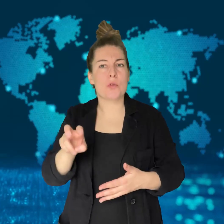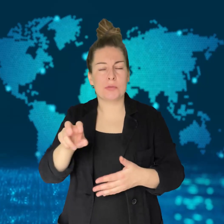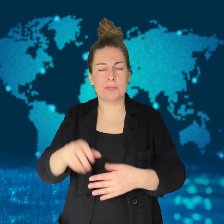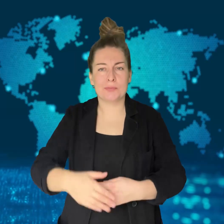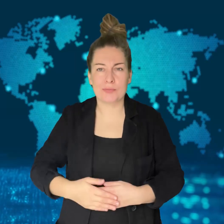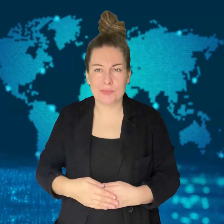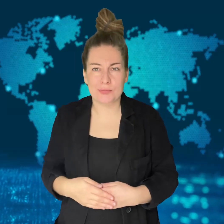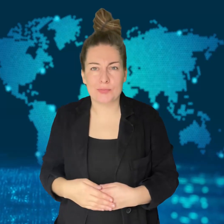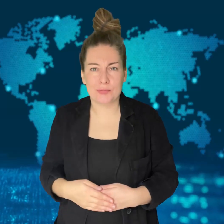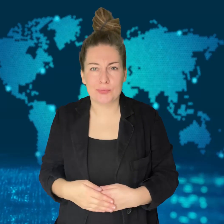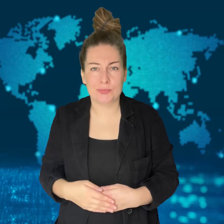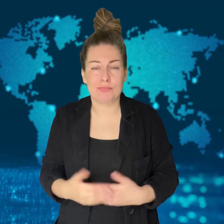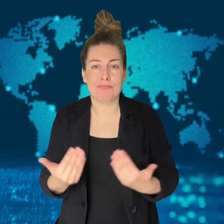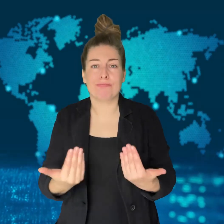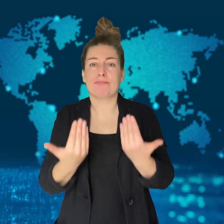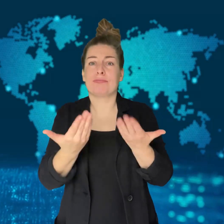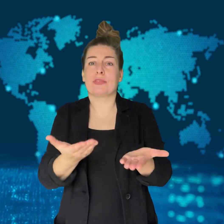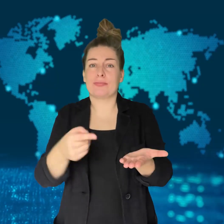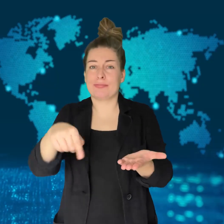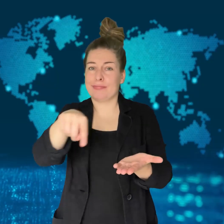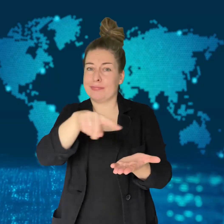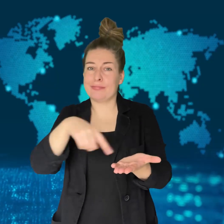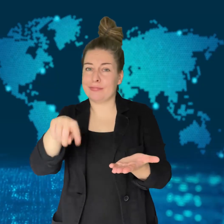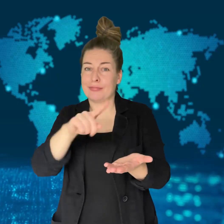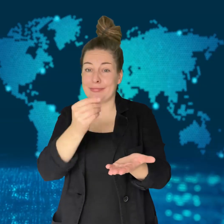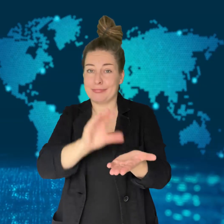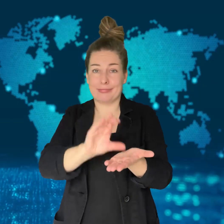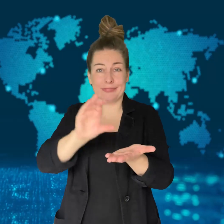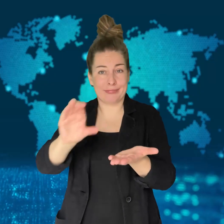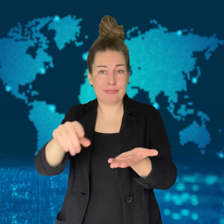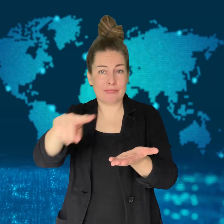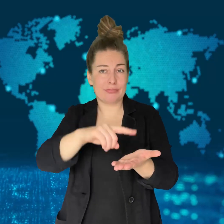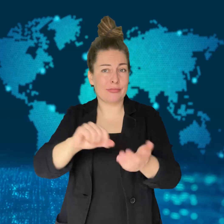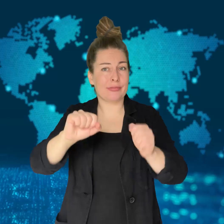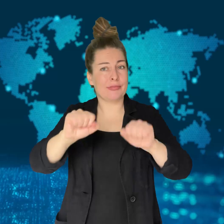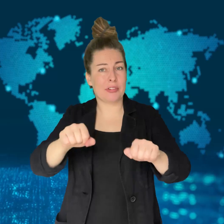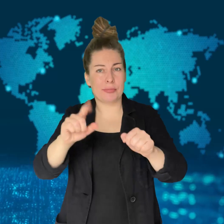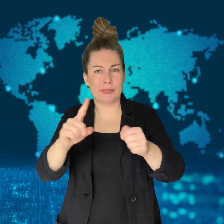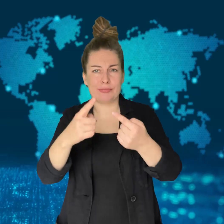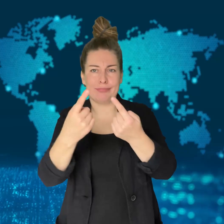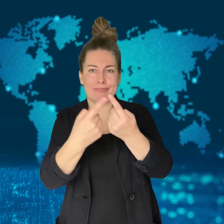The court charged each of them USD 5,900 in bail.